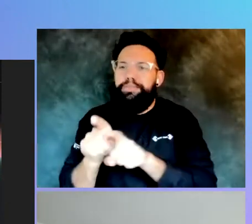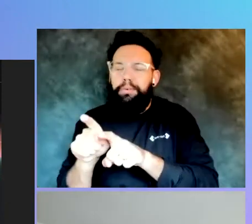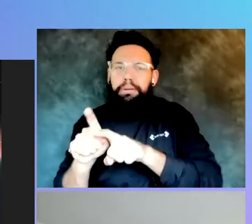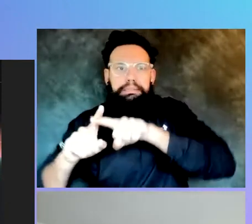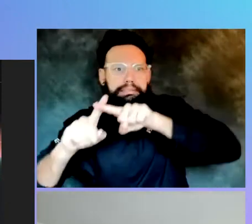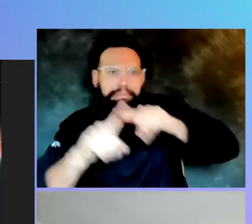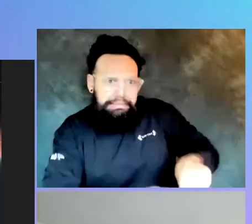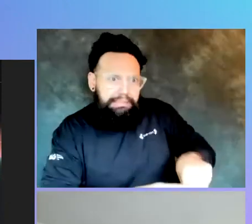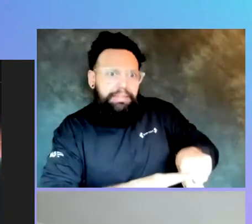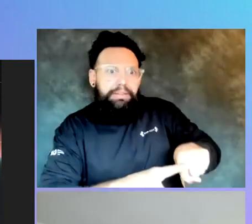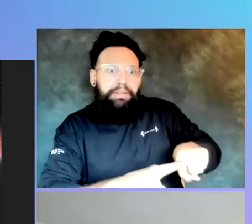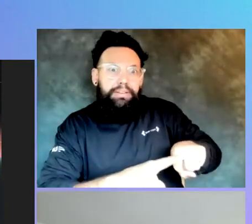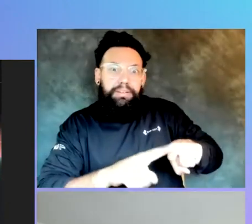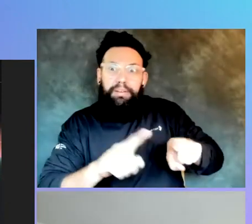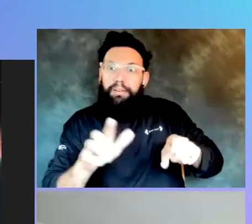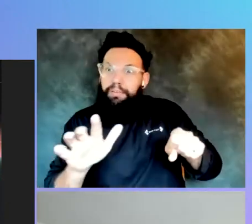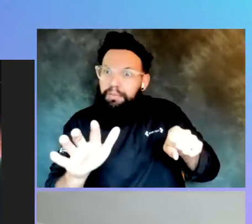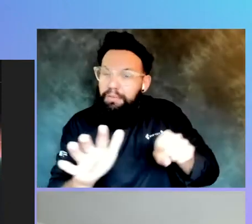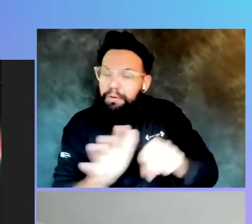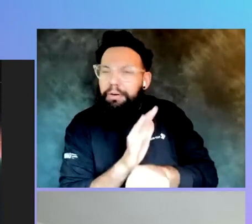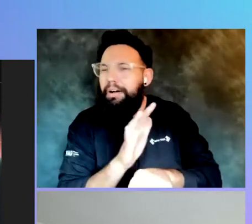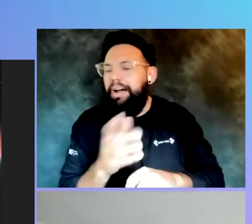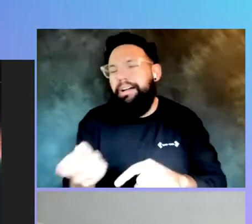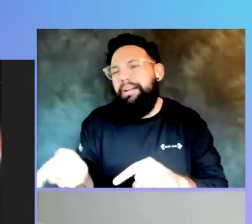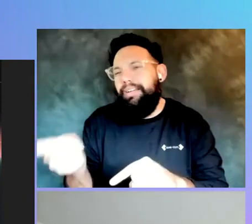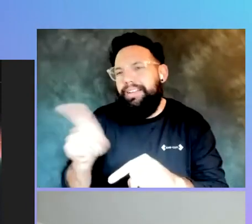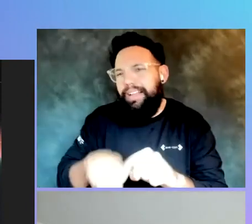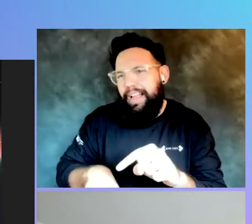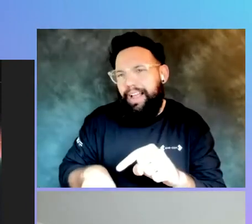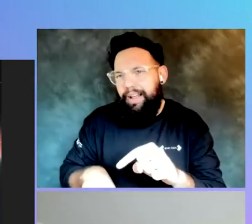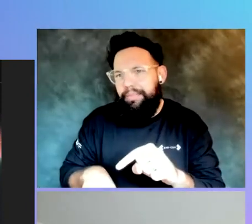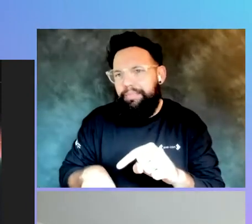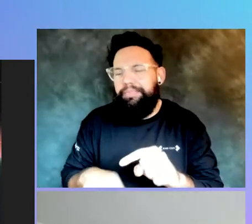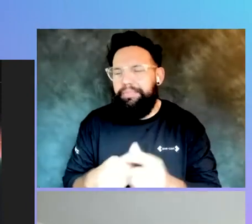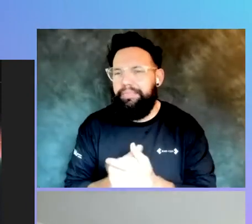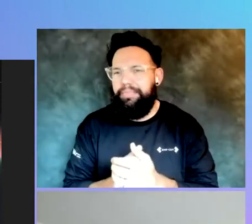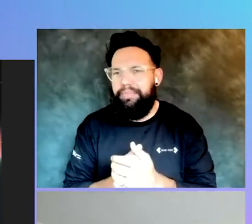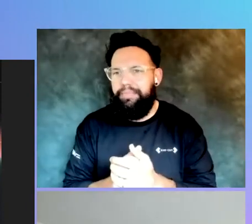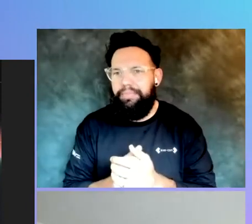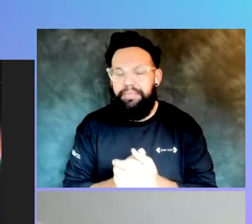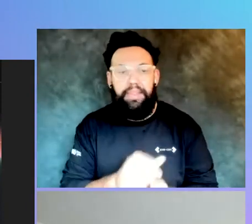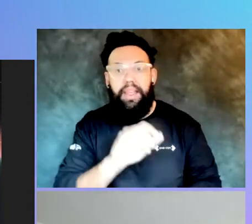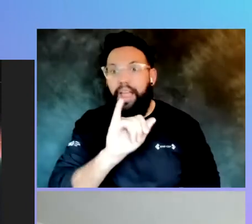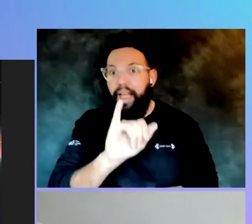solution to everything. We should not rely on AI alone, as